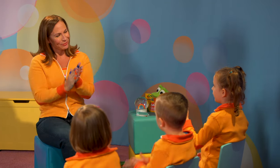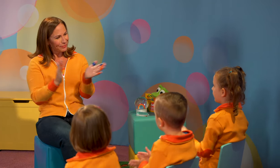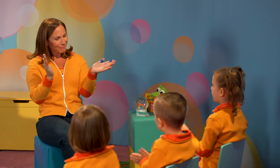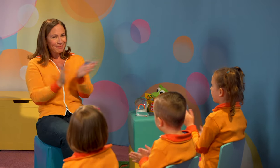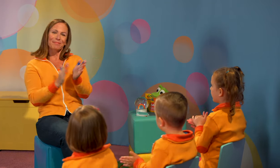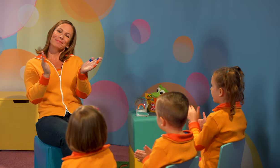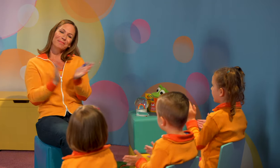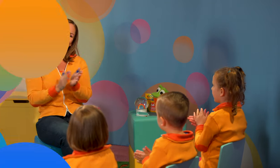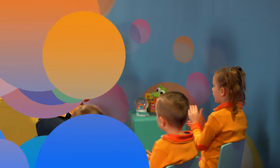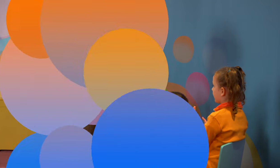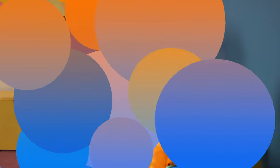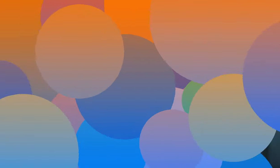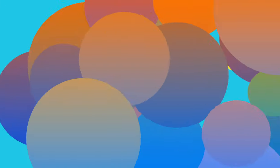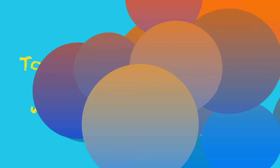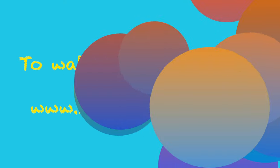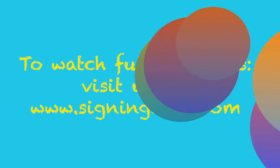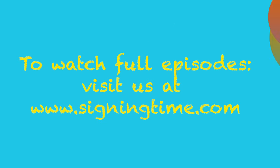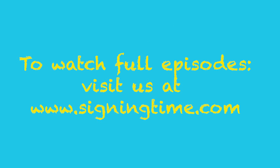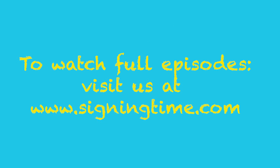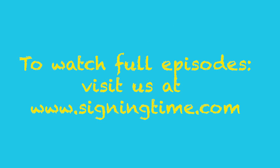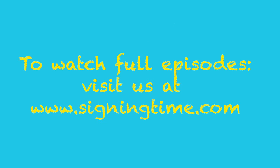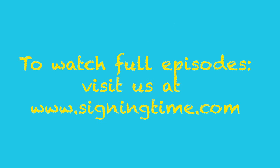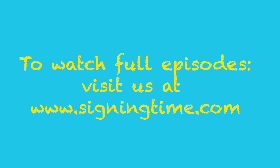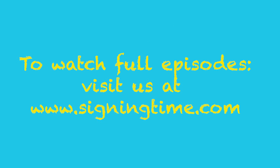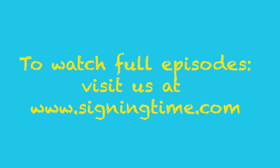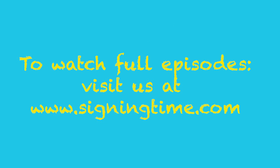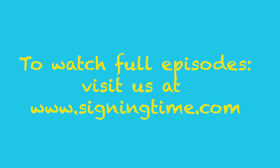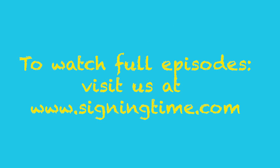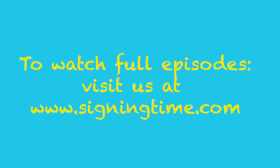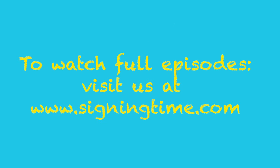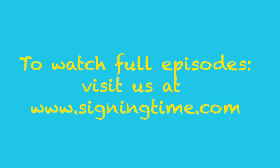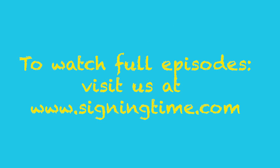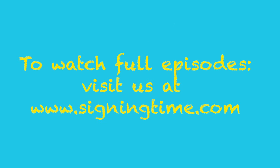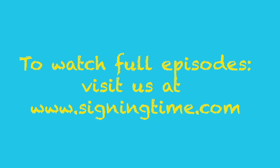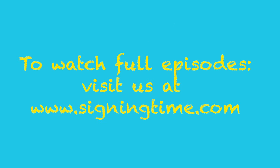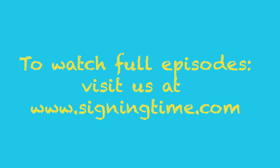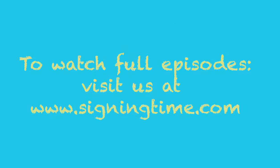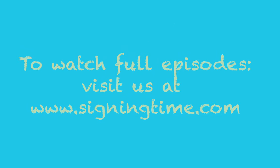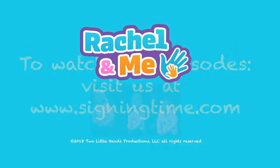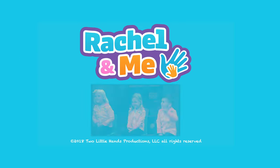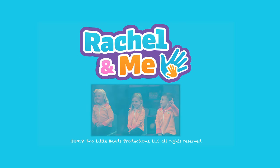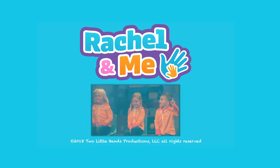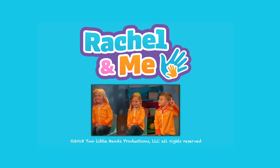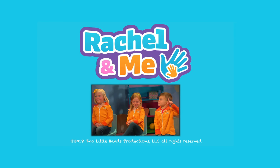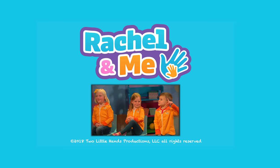(clapping hands) Do you know the colors of our rainbow too?